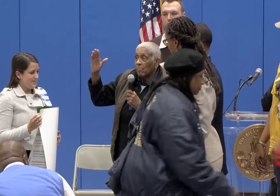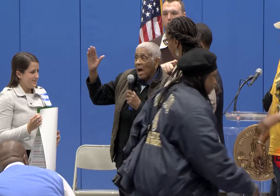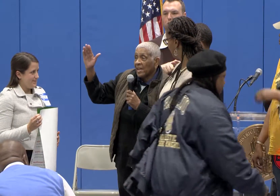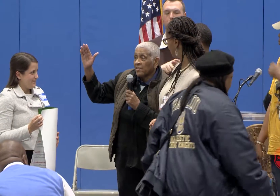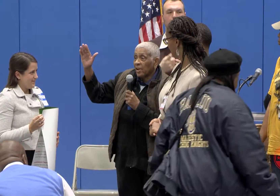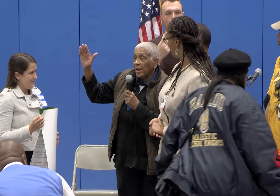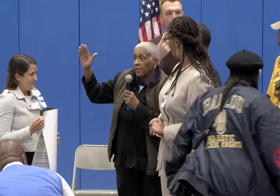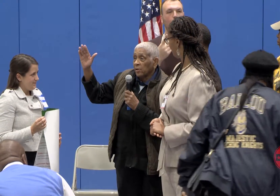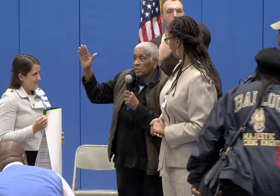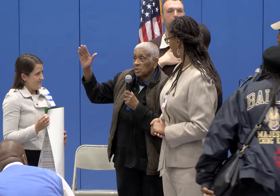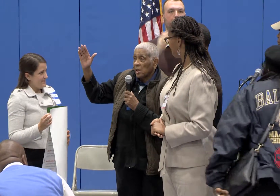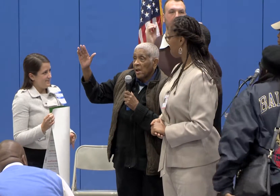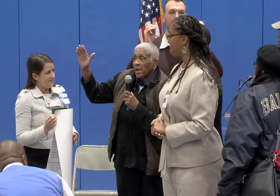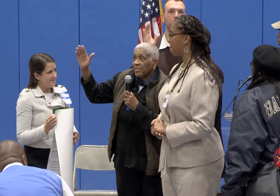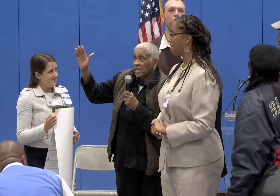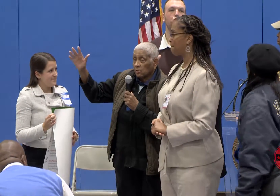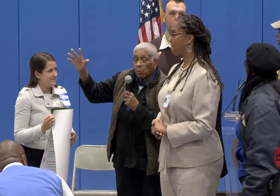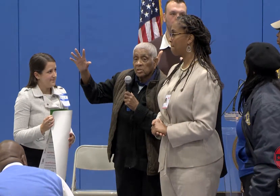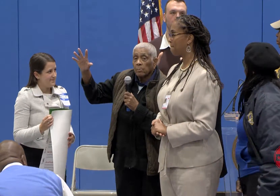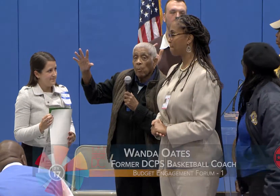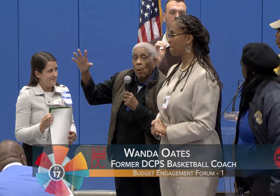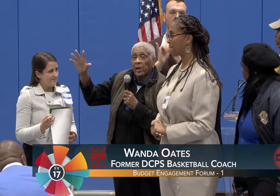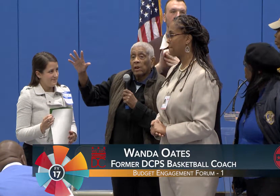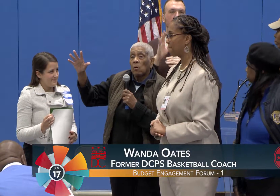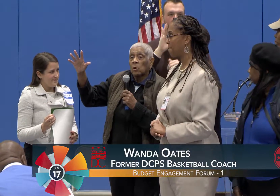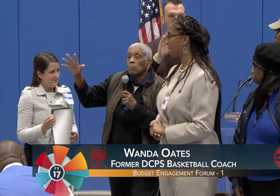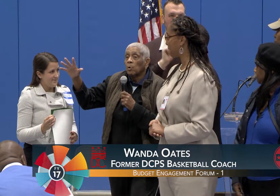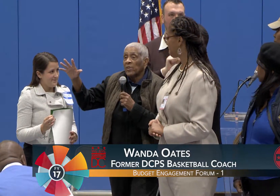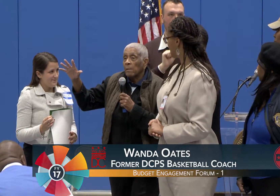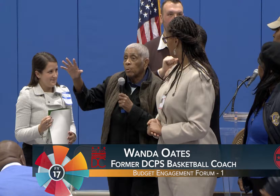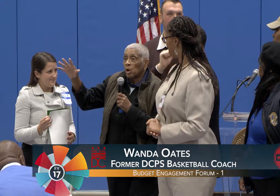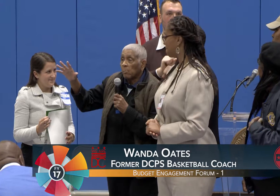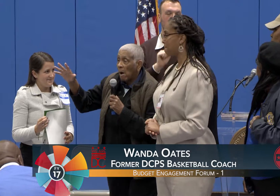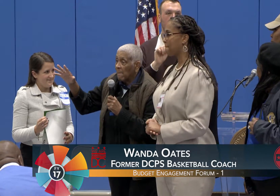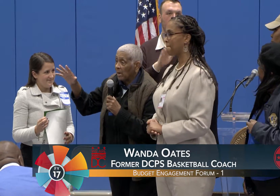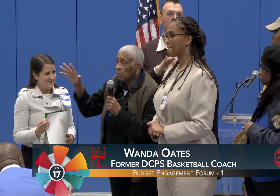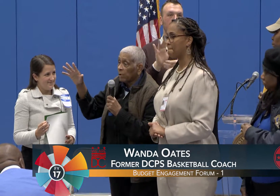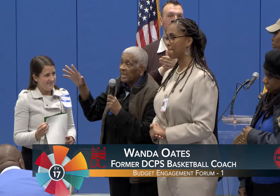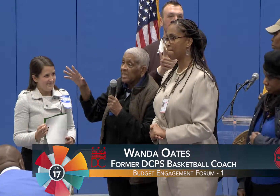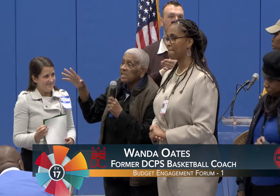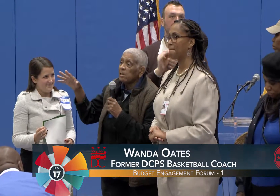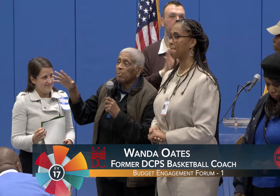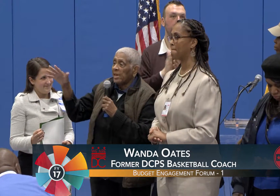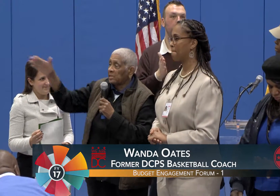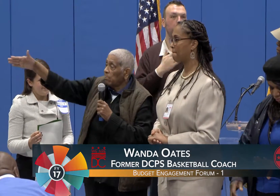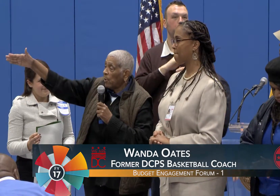ONE OF MY EDUCATORS THAT IS GOING TO BE WORKING ON A MOVIE AND BOOK ABOUT MY CAREER AND DCPS, MARY LORD, WOULD YOU